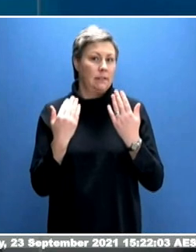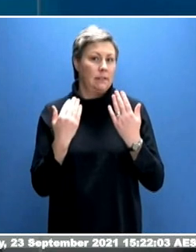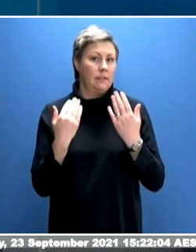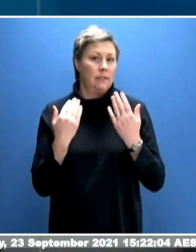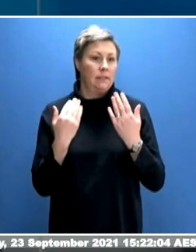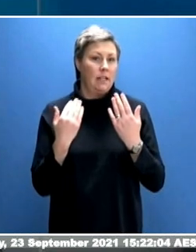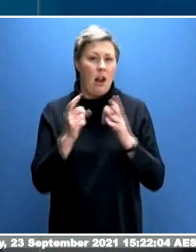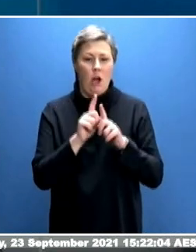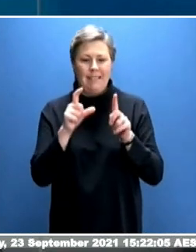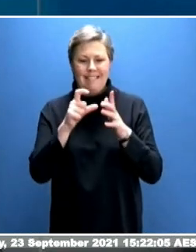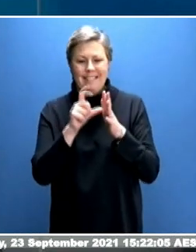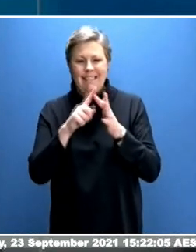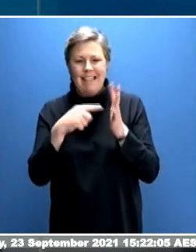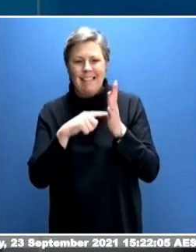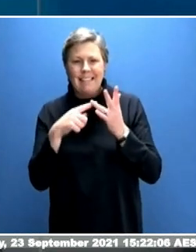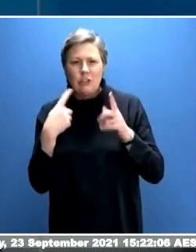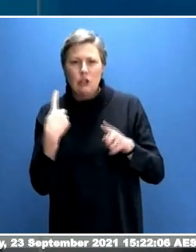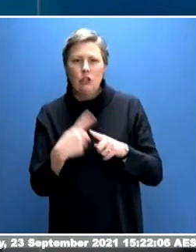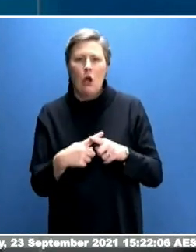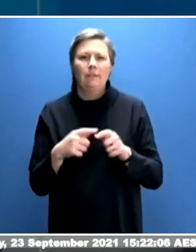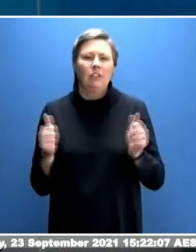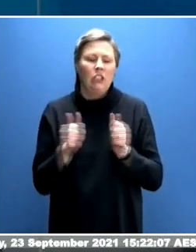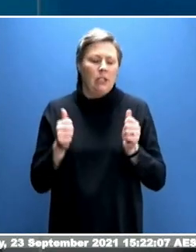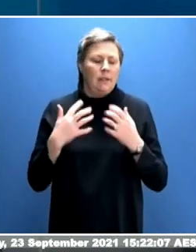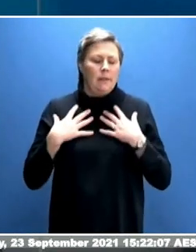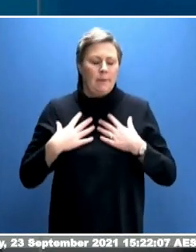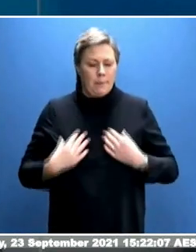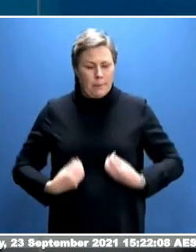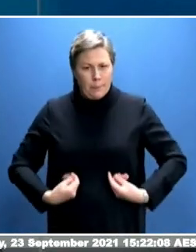detox, try and do a medical assessment and sort out medication and that.